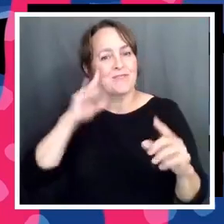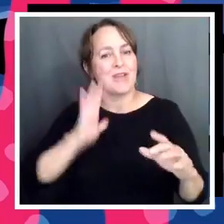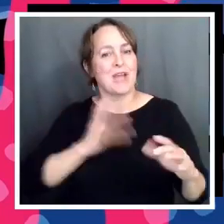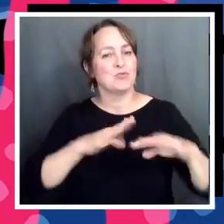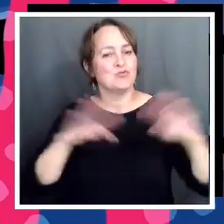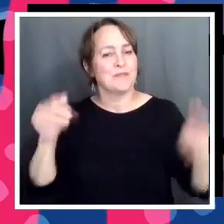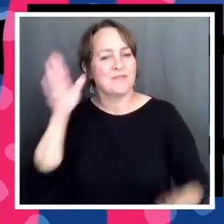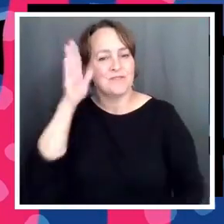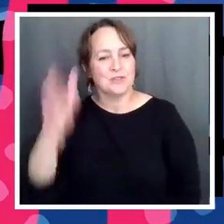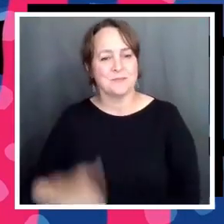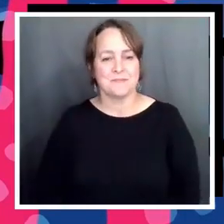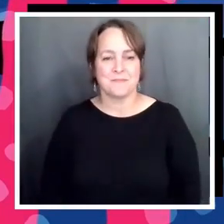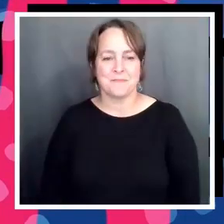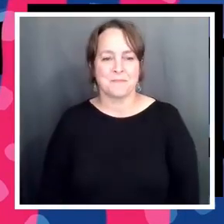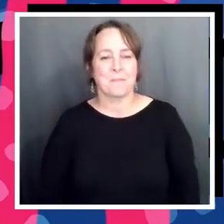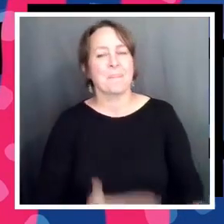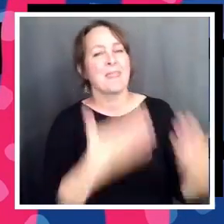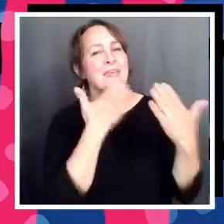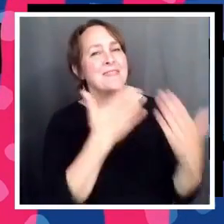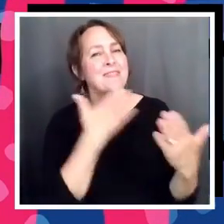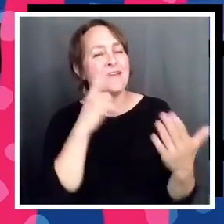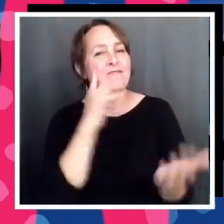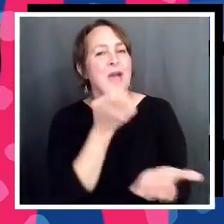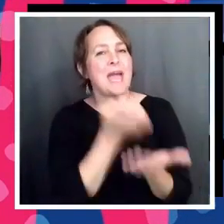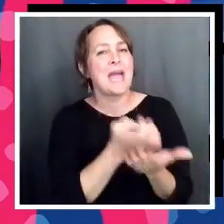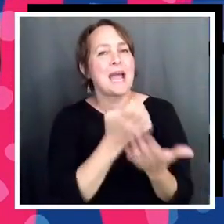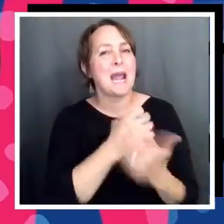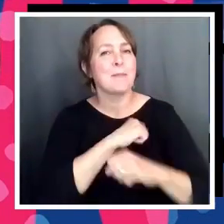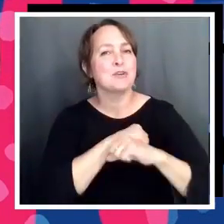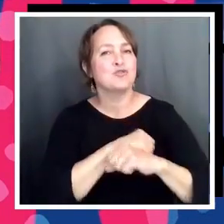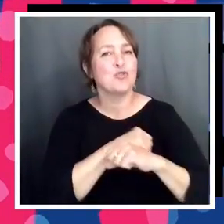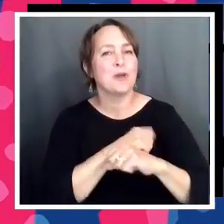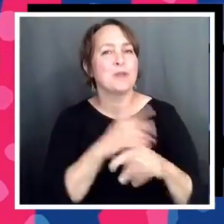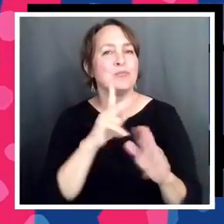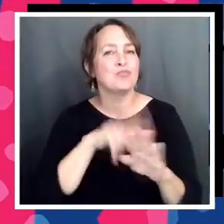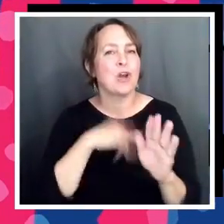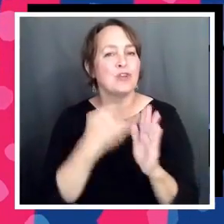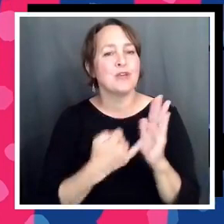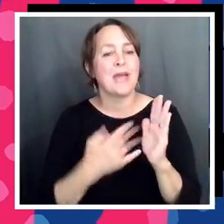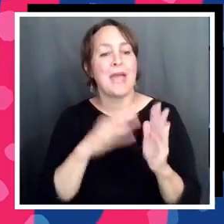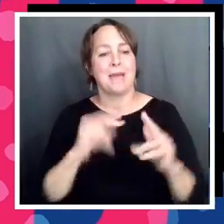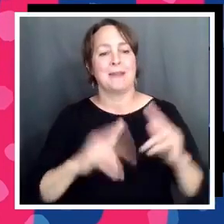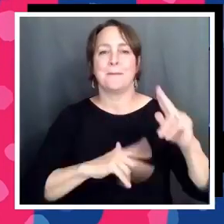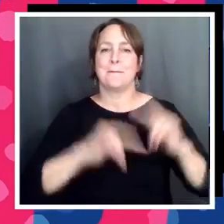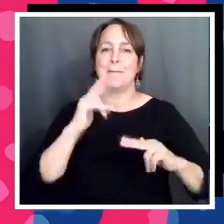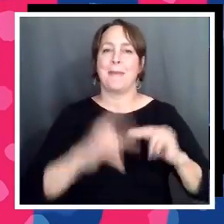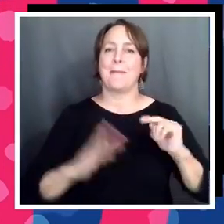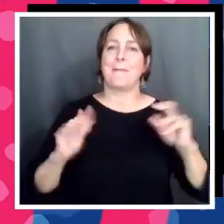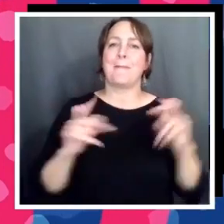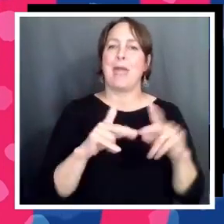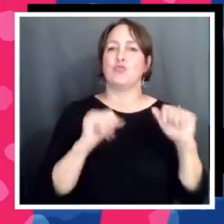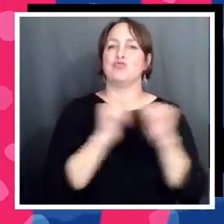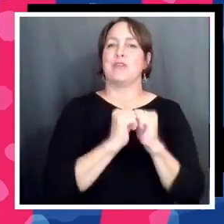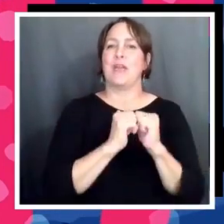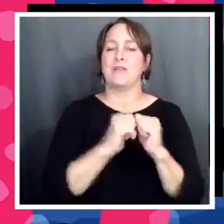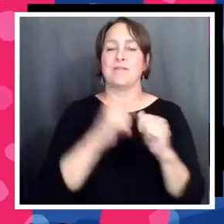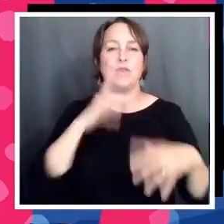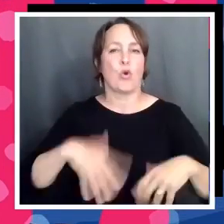FAMILIES ACT.